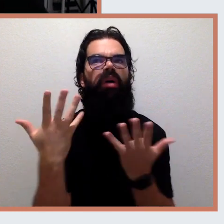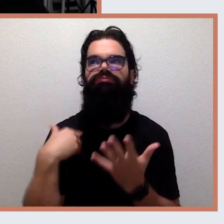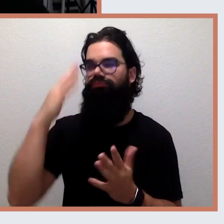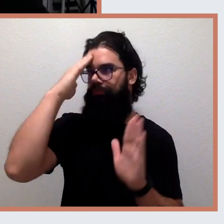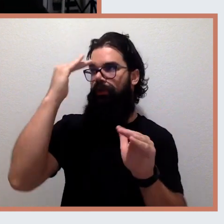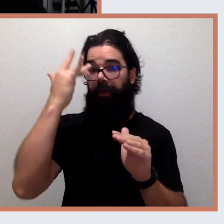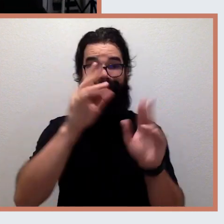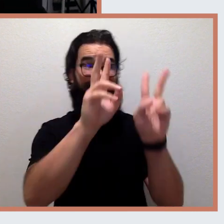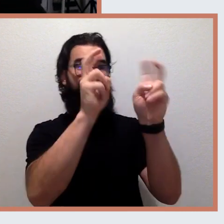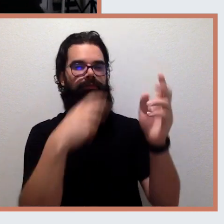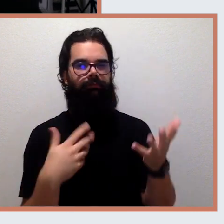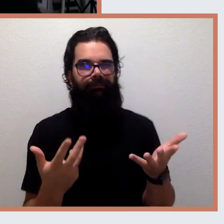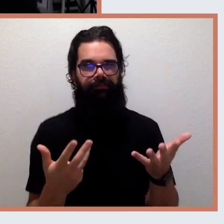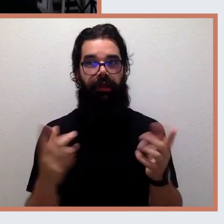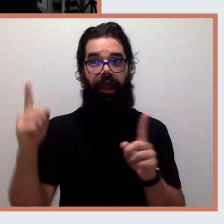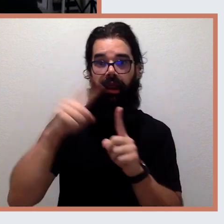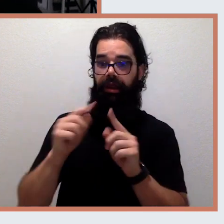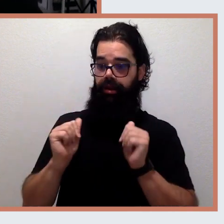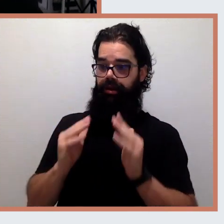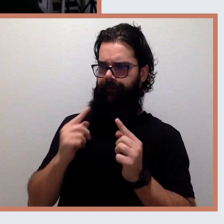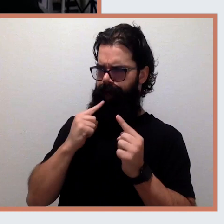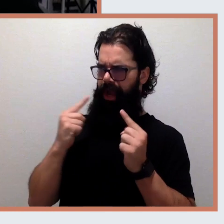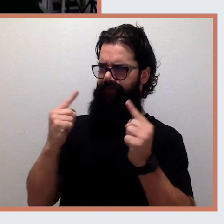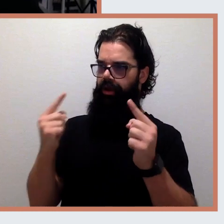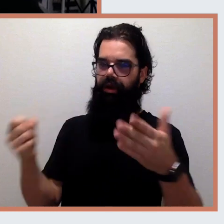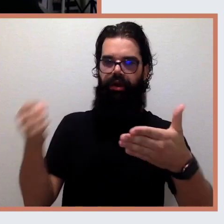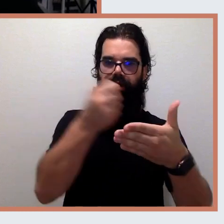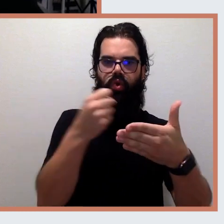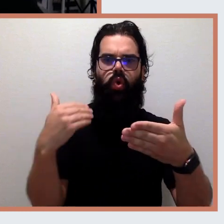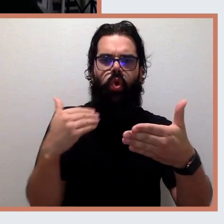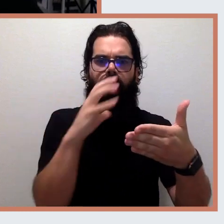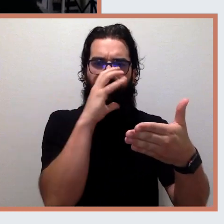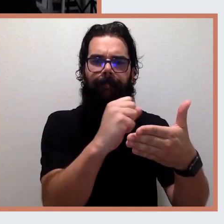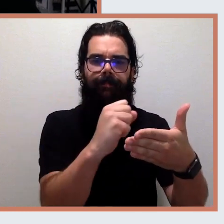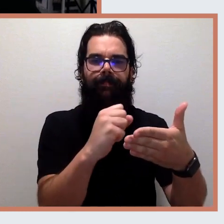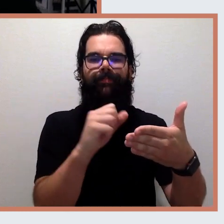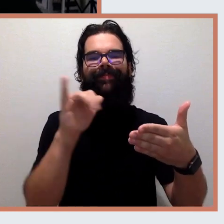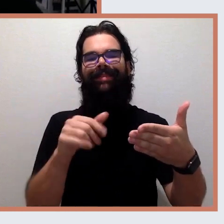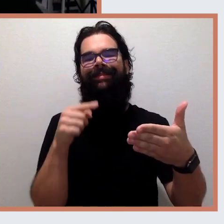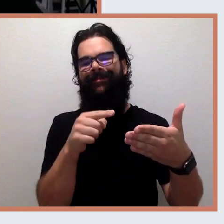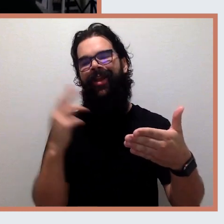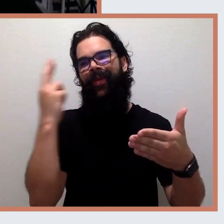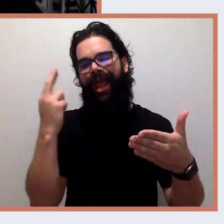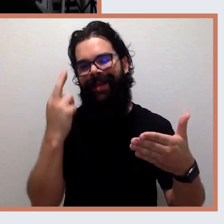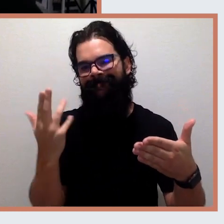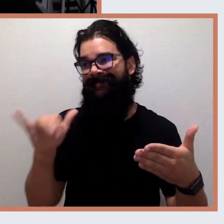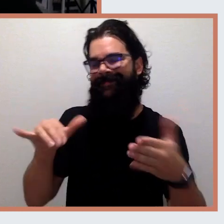"Oh wow, this is interesting. I didn't, this is not what I thought just by the title. This is brilliant." And then when I watched it,